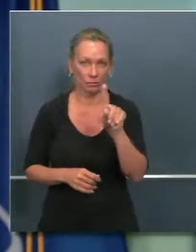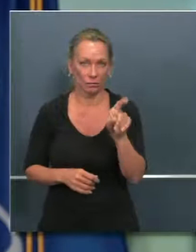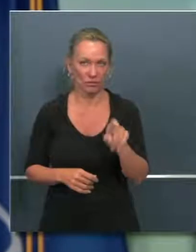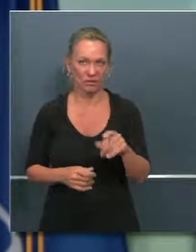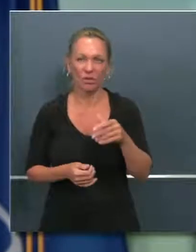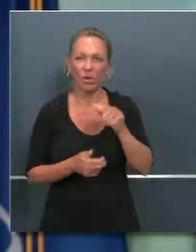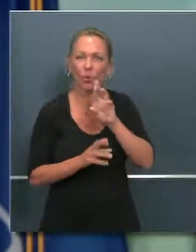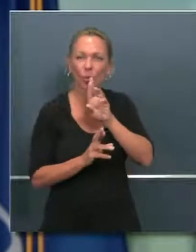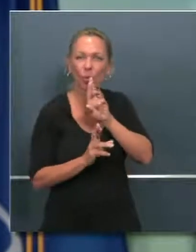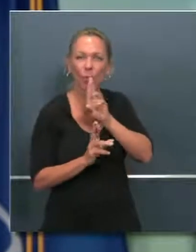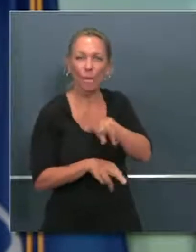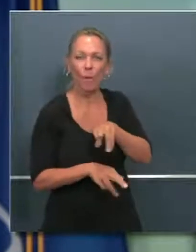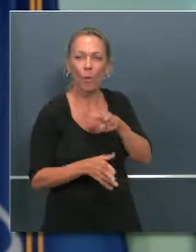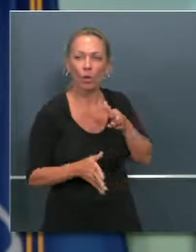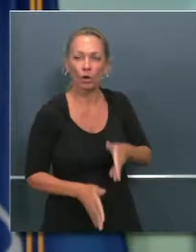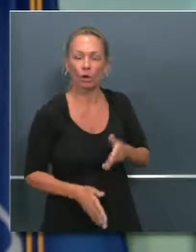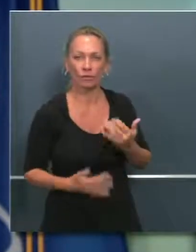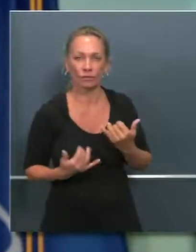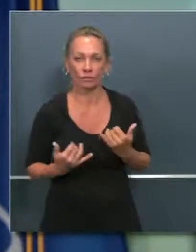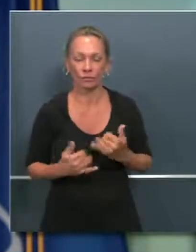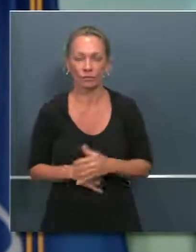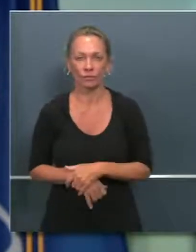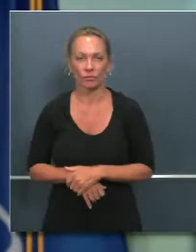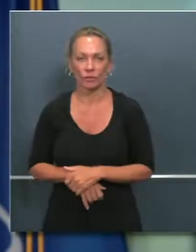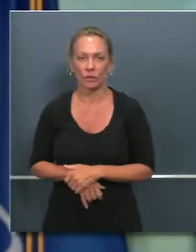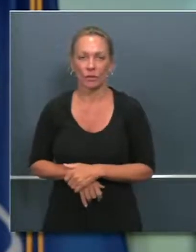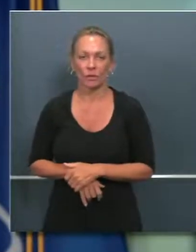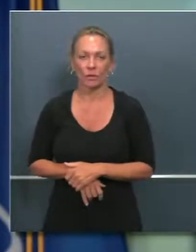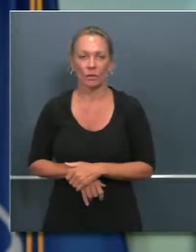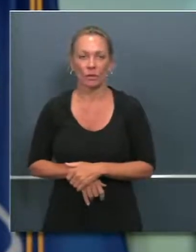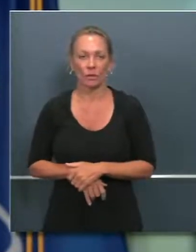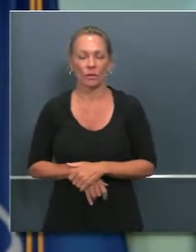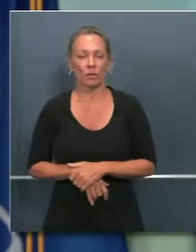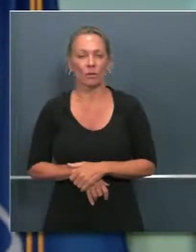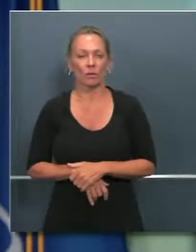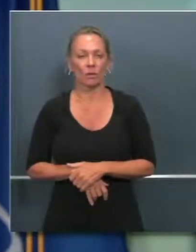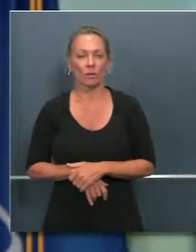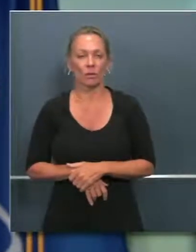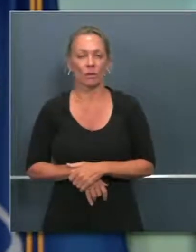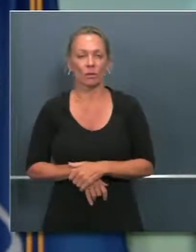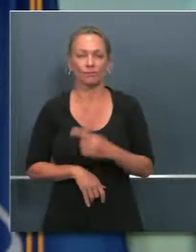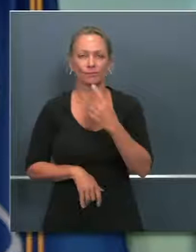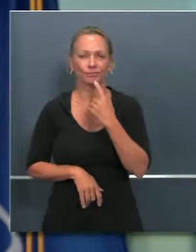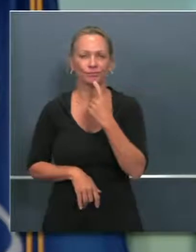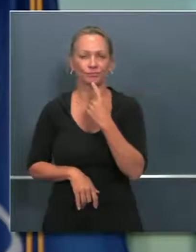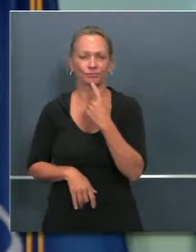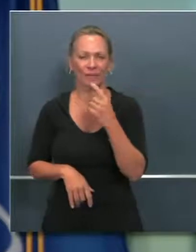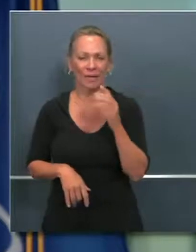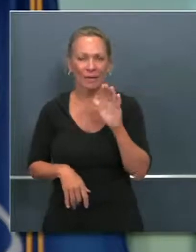bars not because we're tracing outbreaks there but because they are public health officials consider